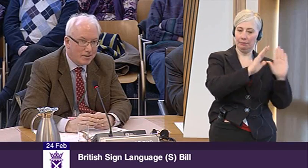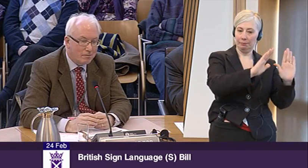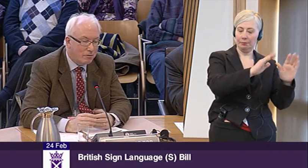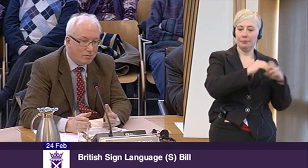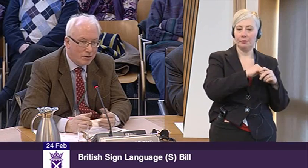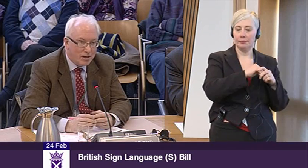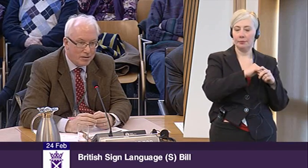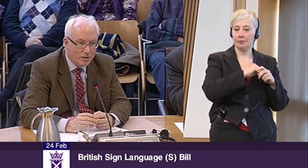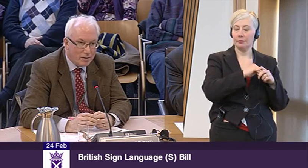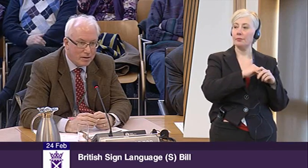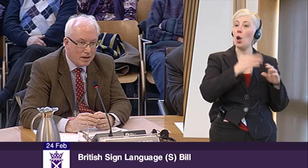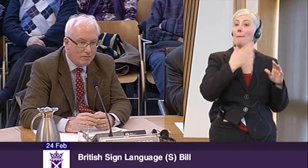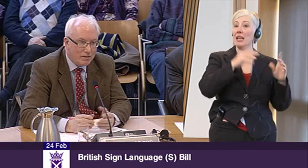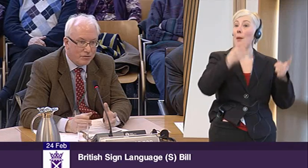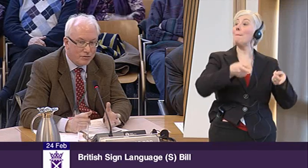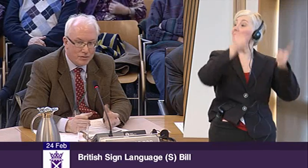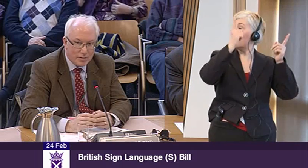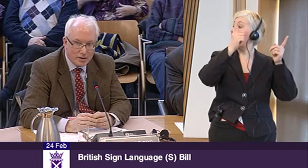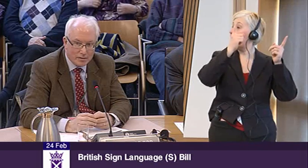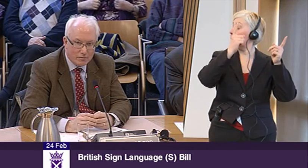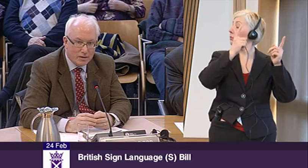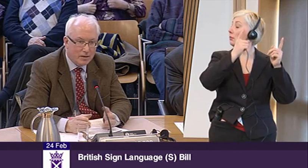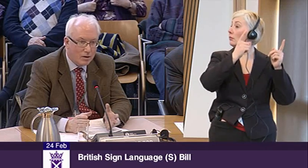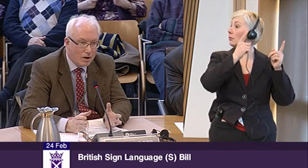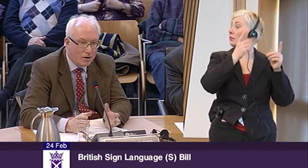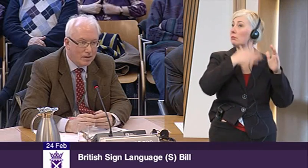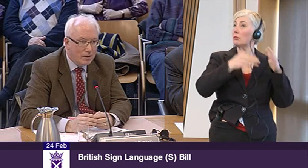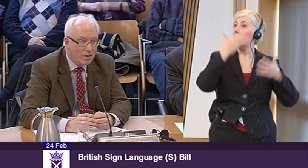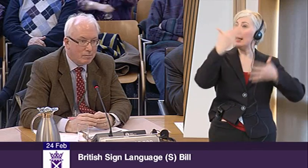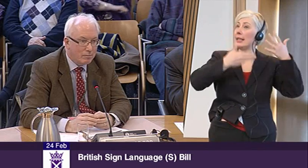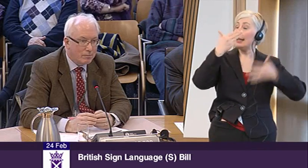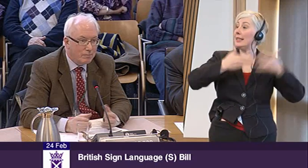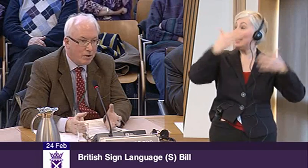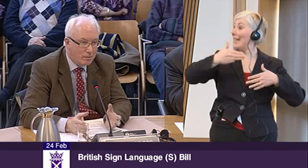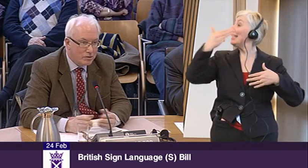We have had a minister with a responsibility for Gaelic since 1999—since the day that